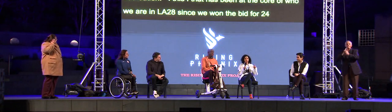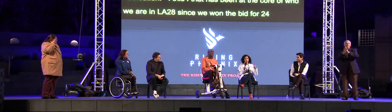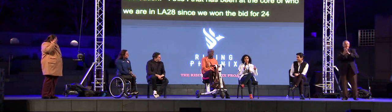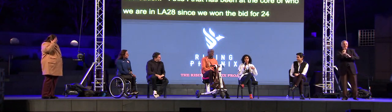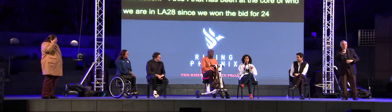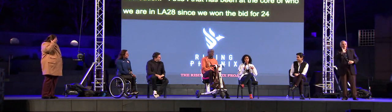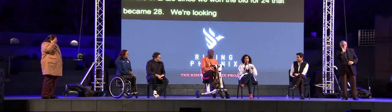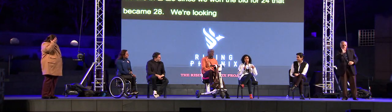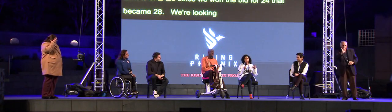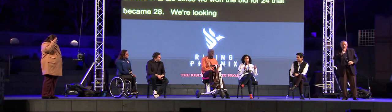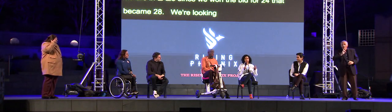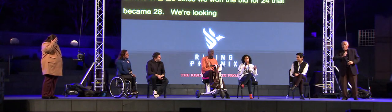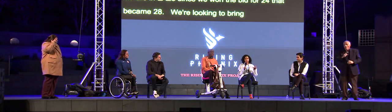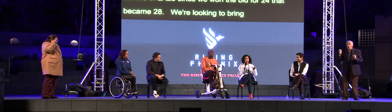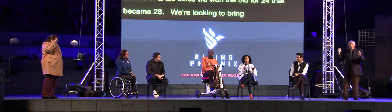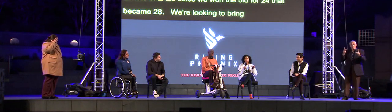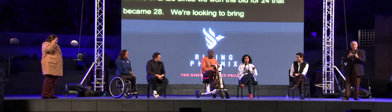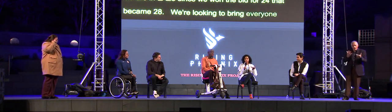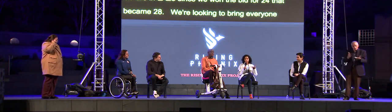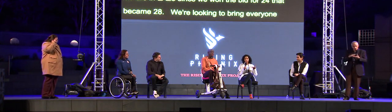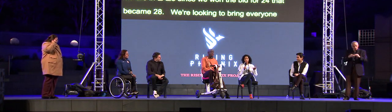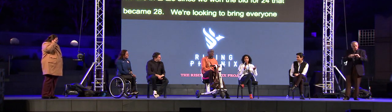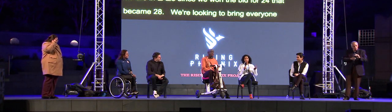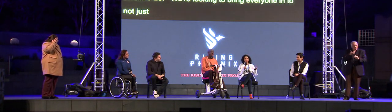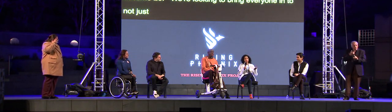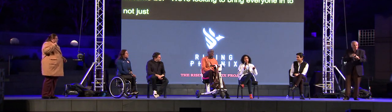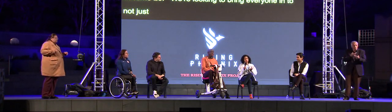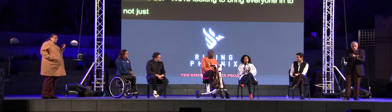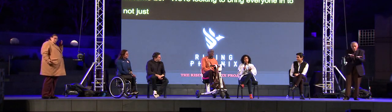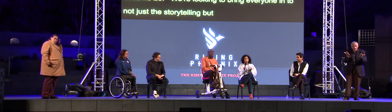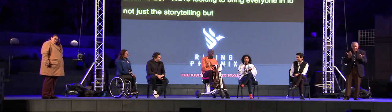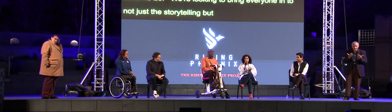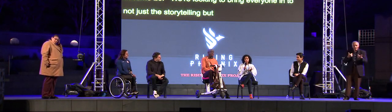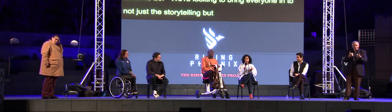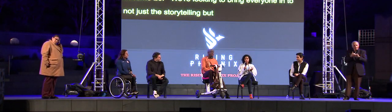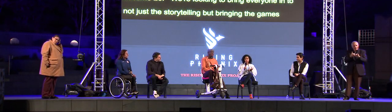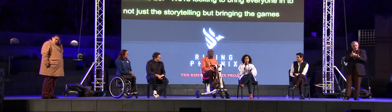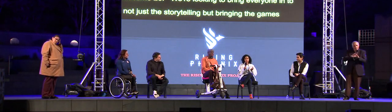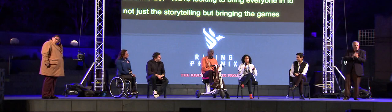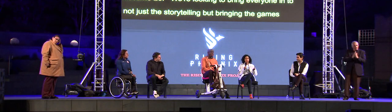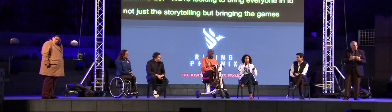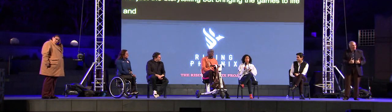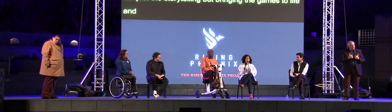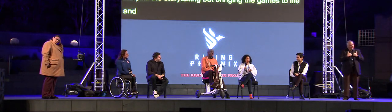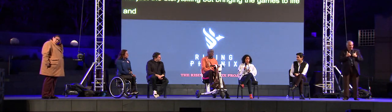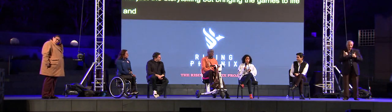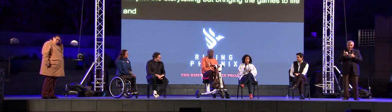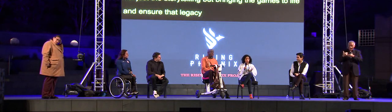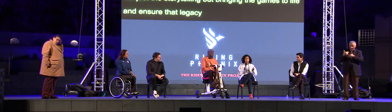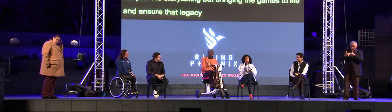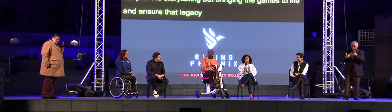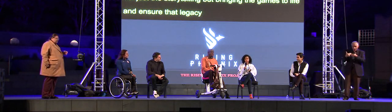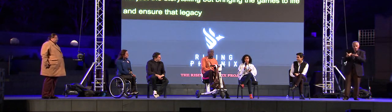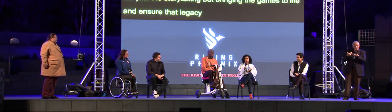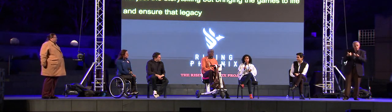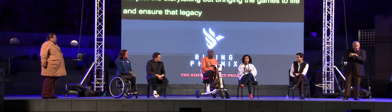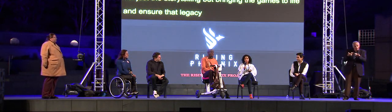into not just the storytelling but in bringing the games to life and ensuring that legacy continues well on, well past the games.